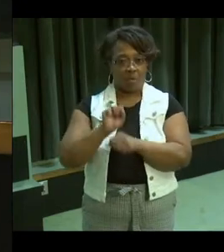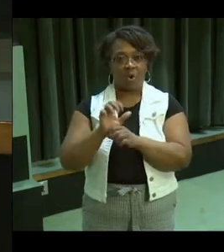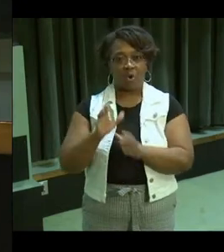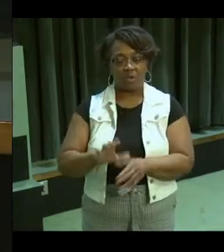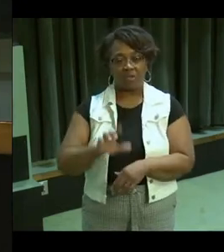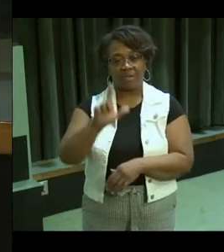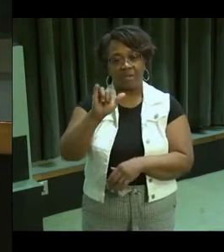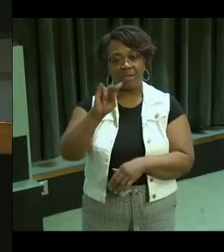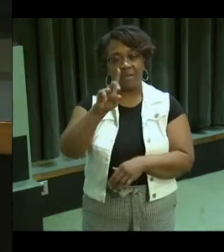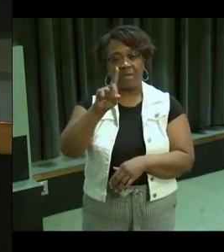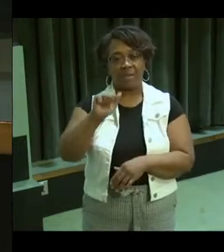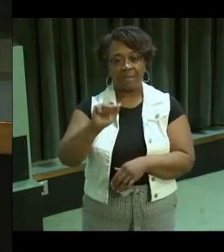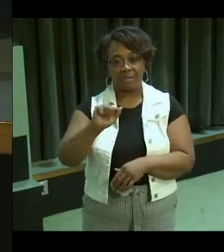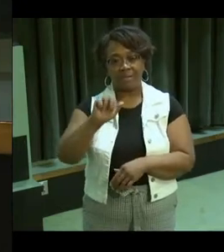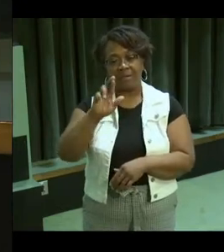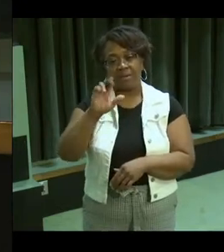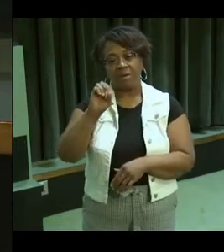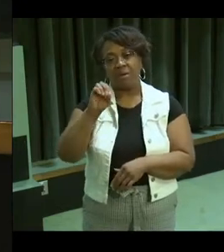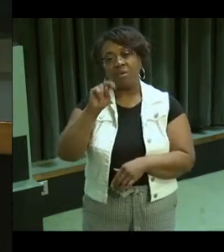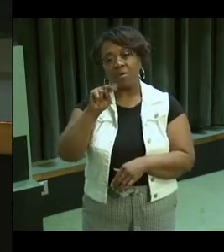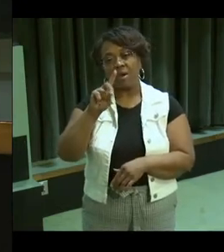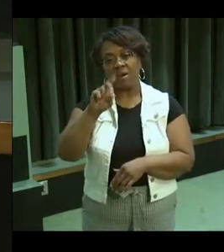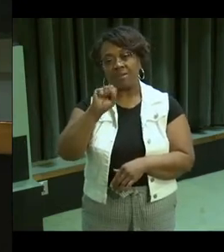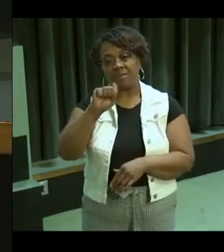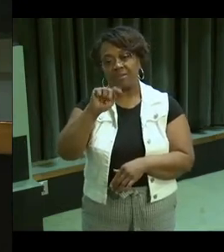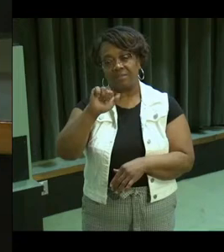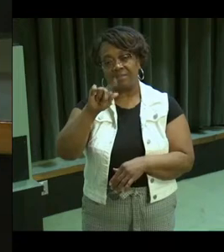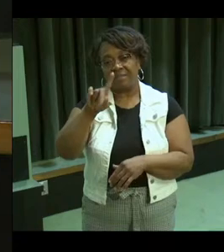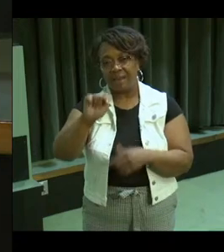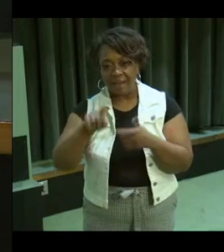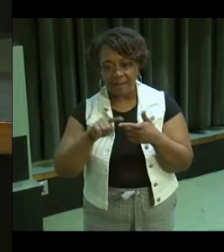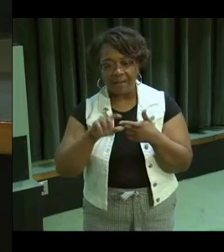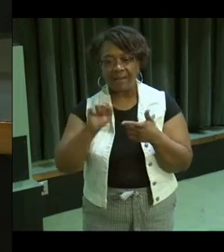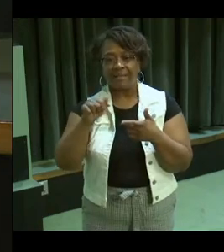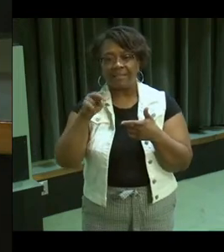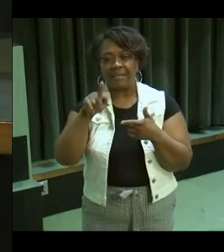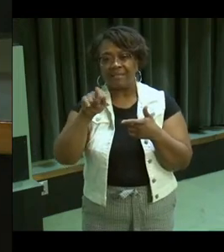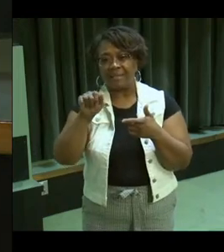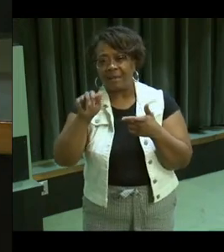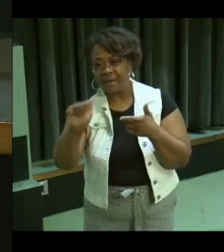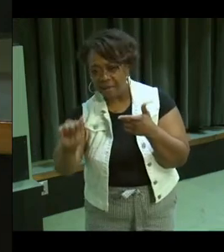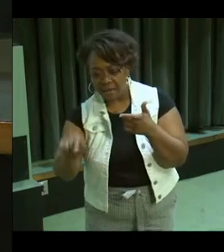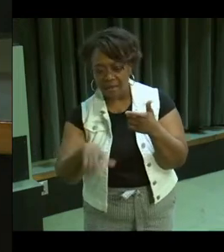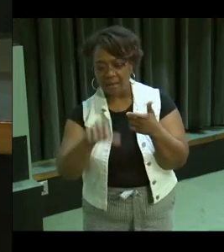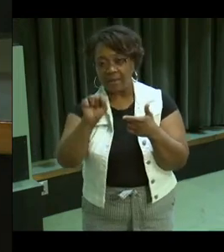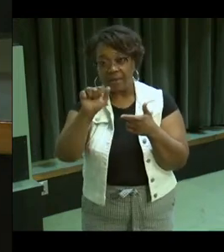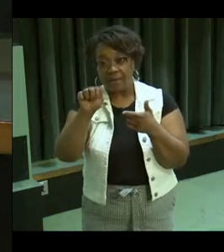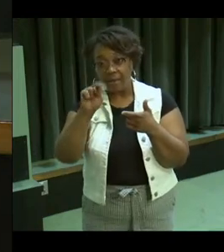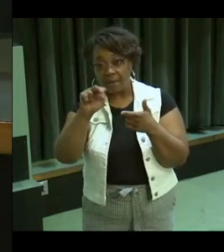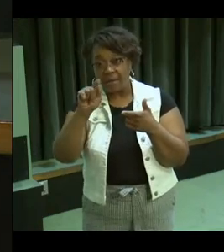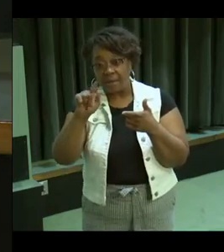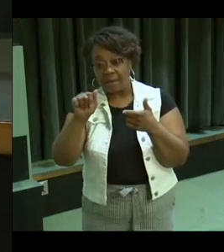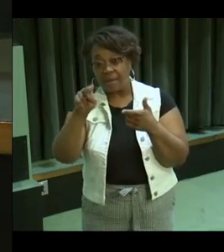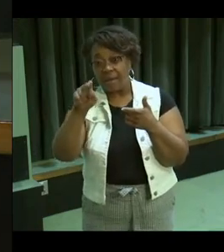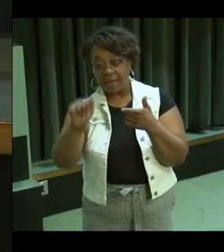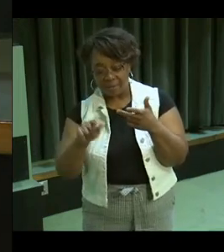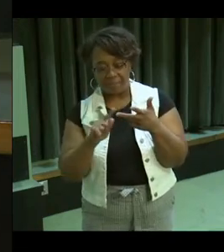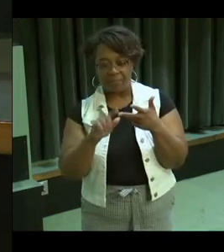Linda Ronstadt and Santana and